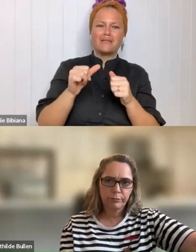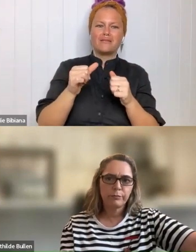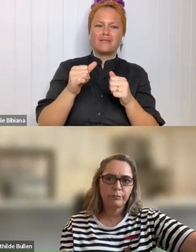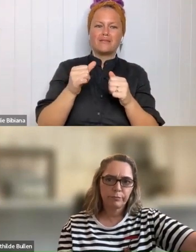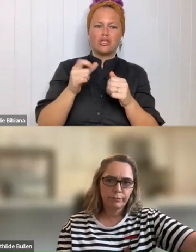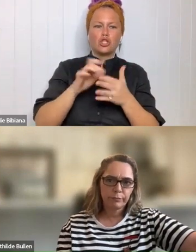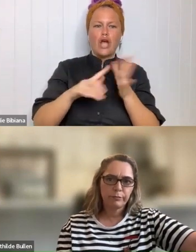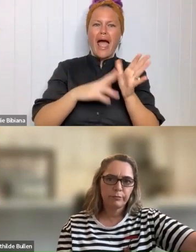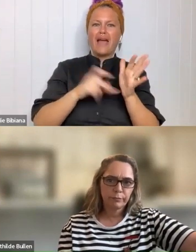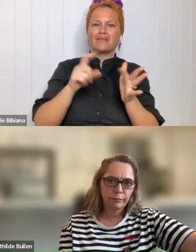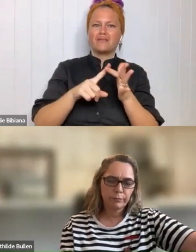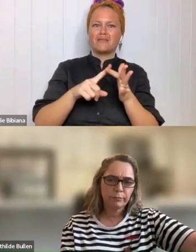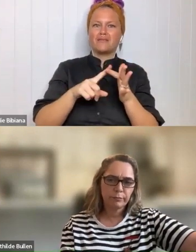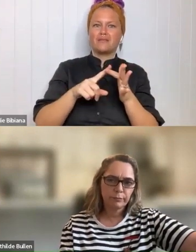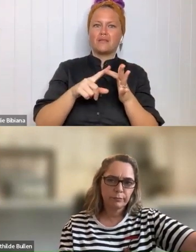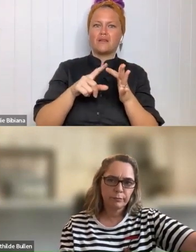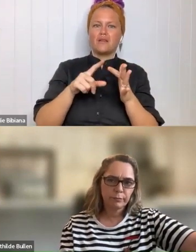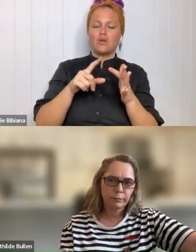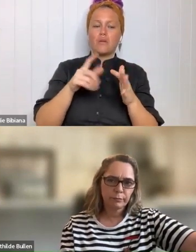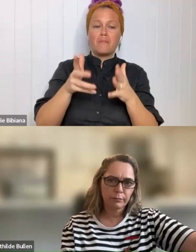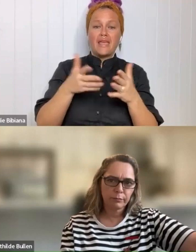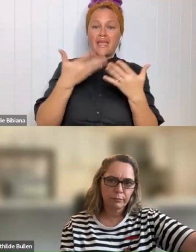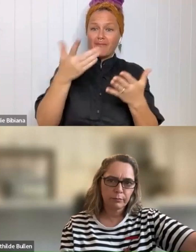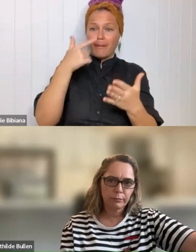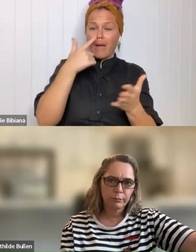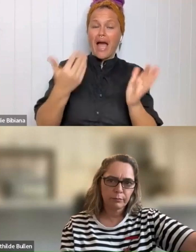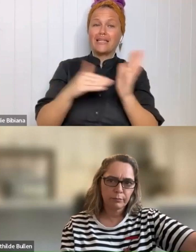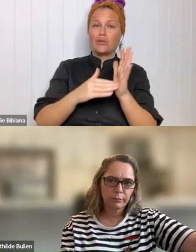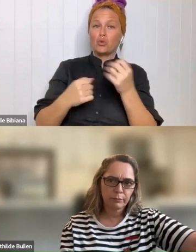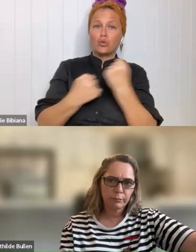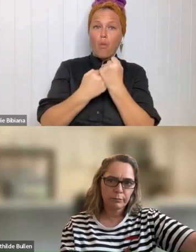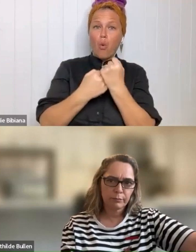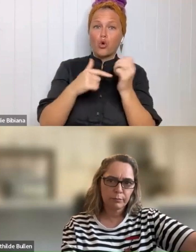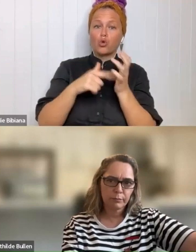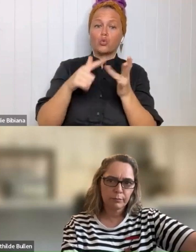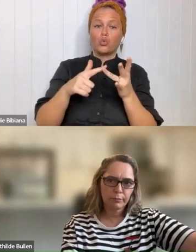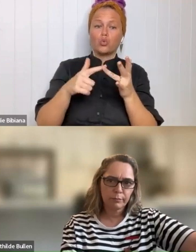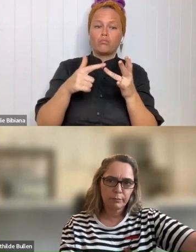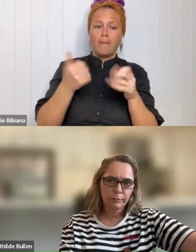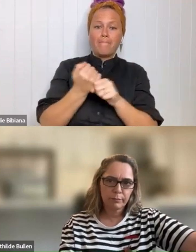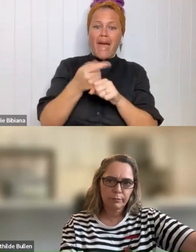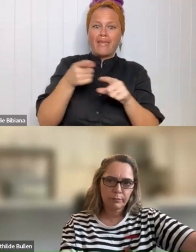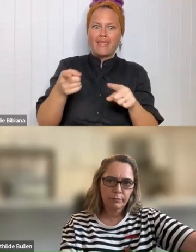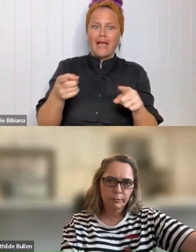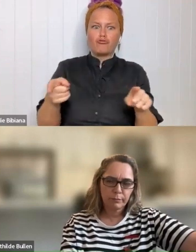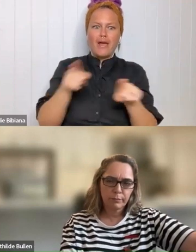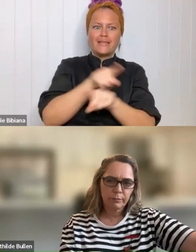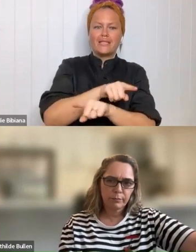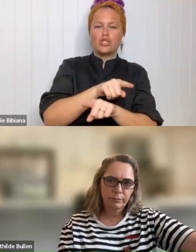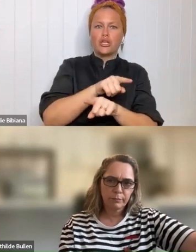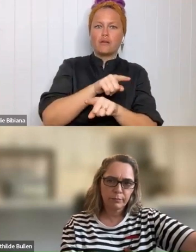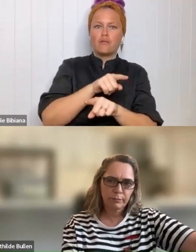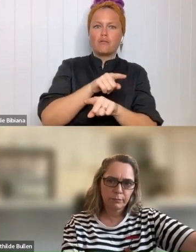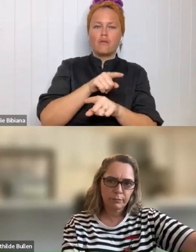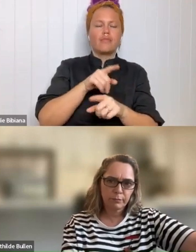giving people additional support to make that transition, then that's absolutely what we need to be doing.